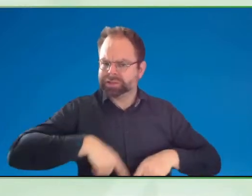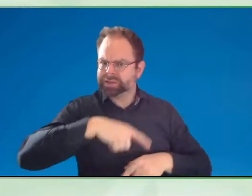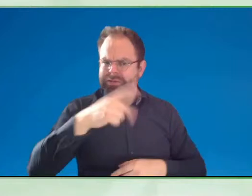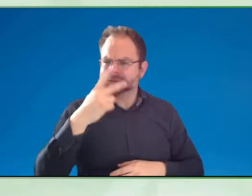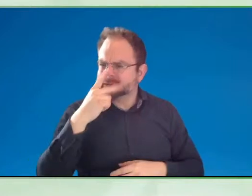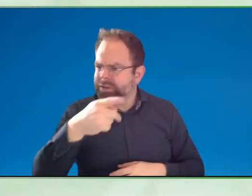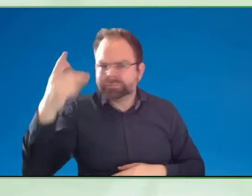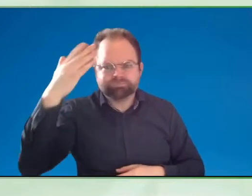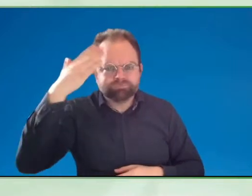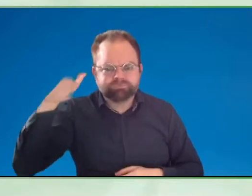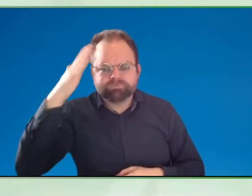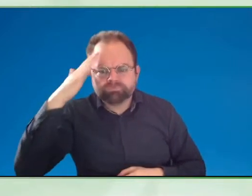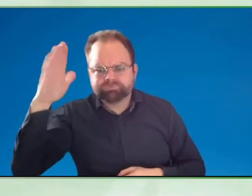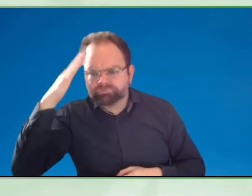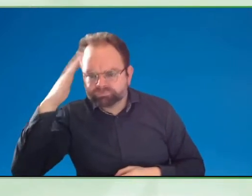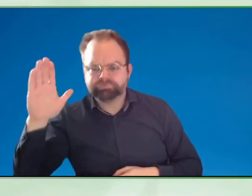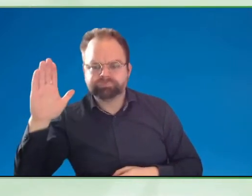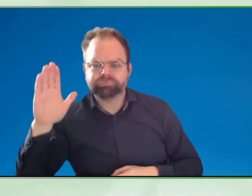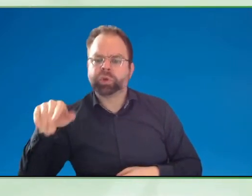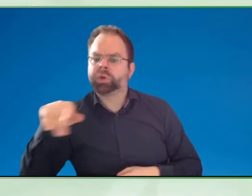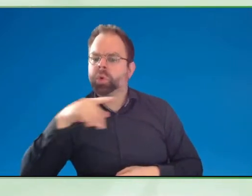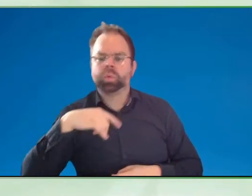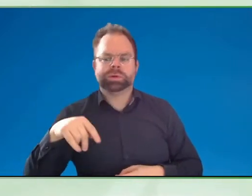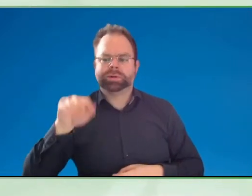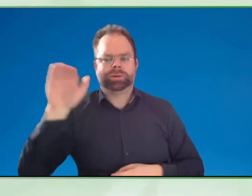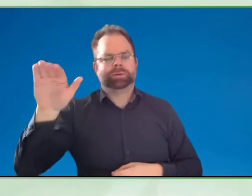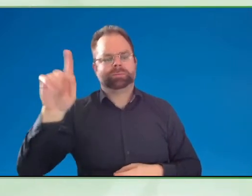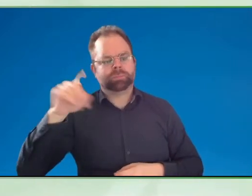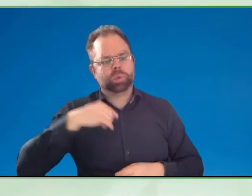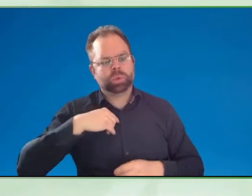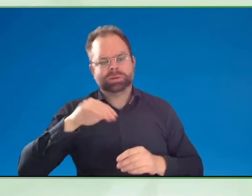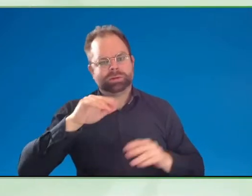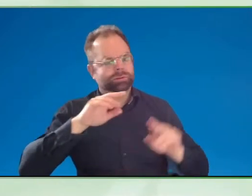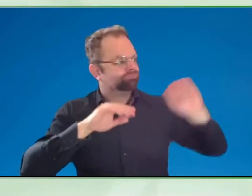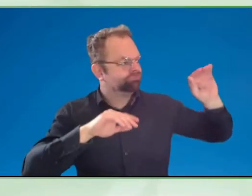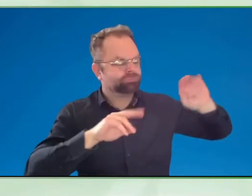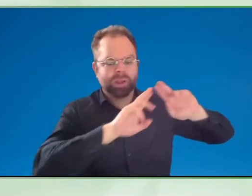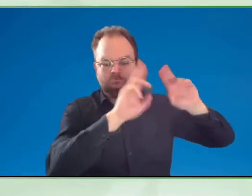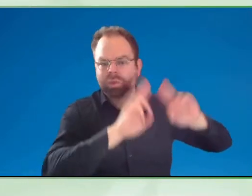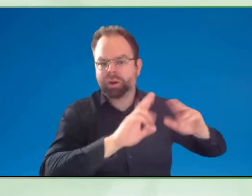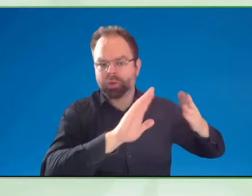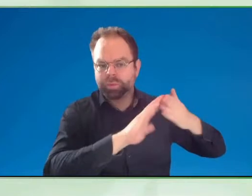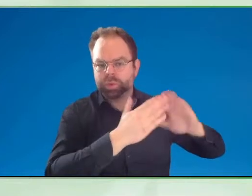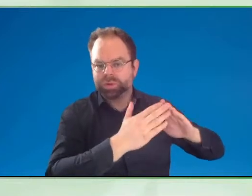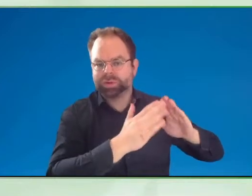there are many NGOs that work in the field of inclusive education and they have shown